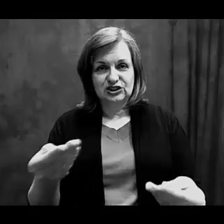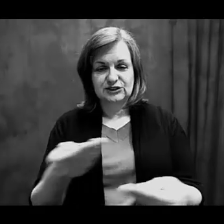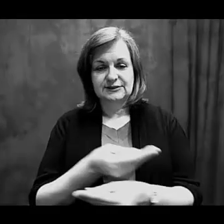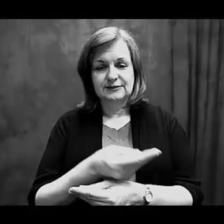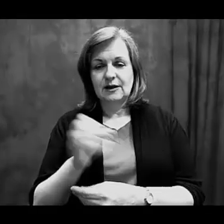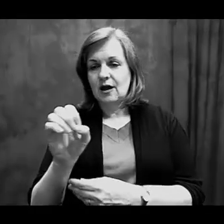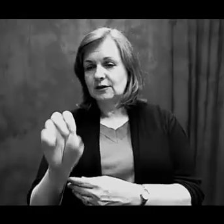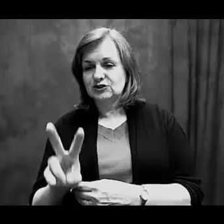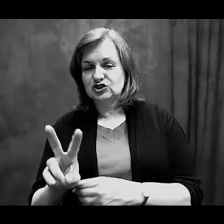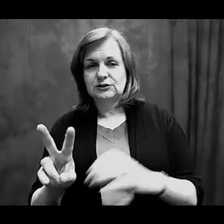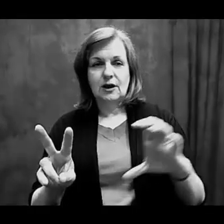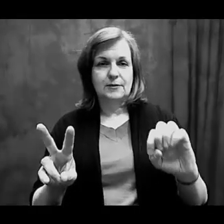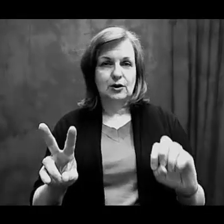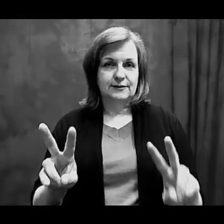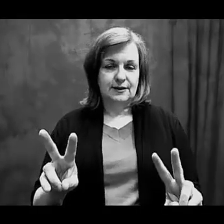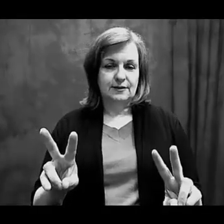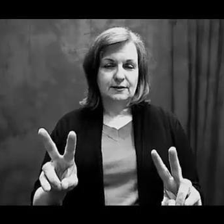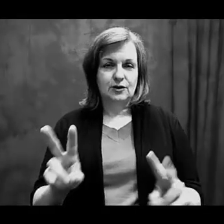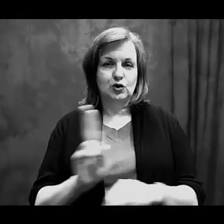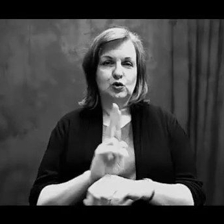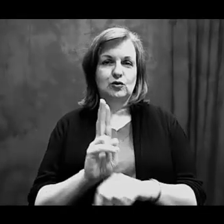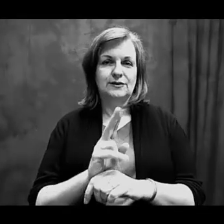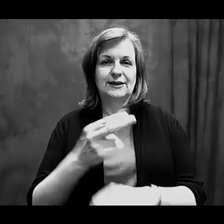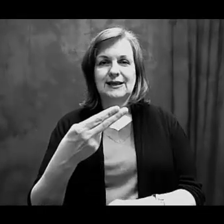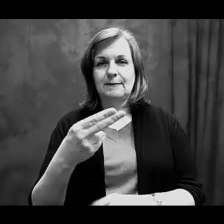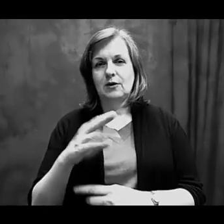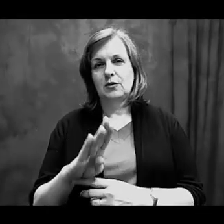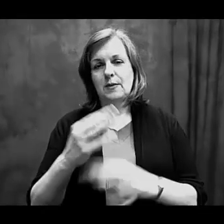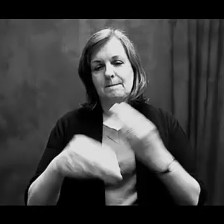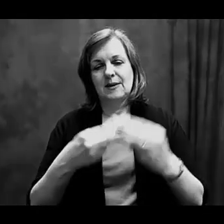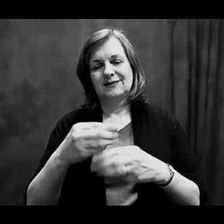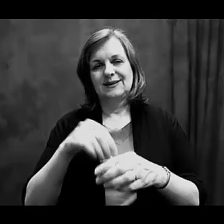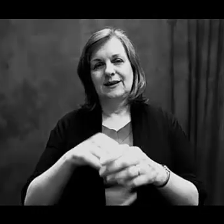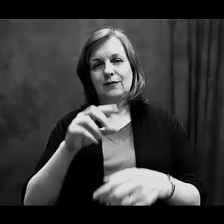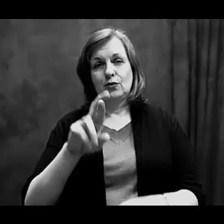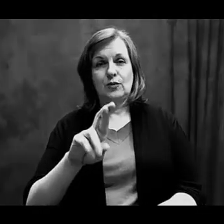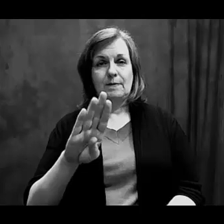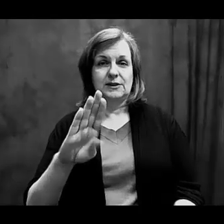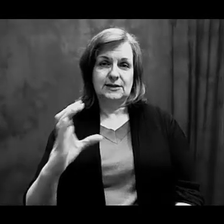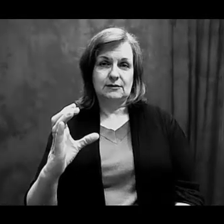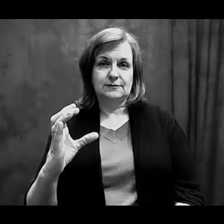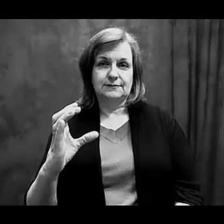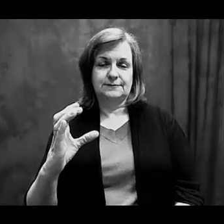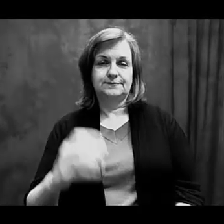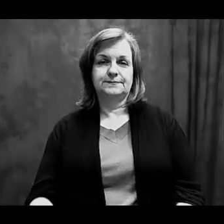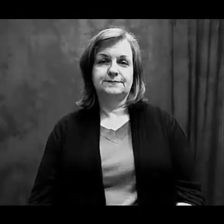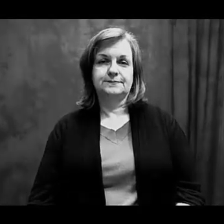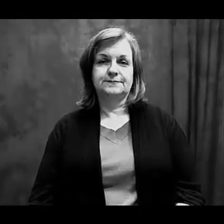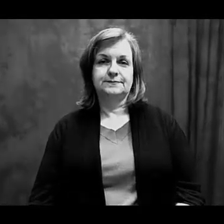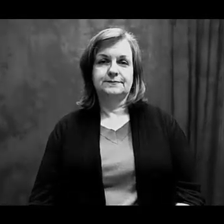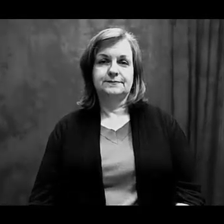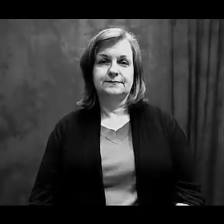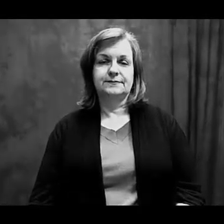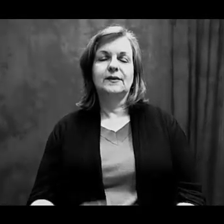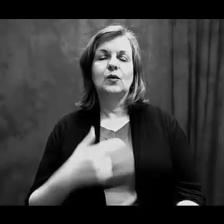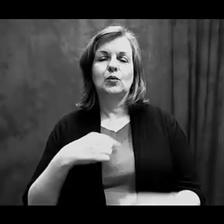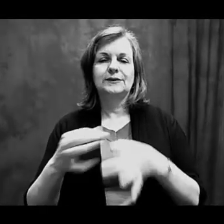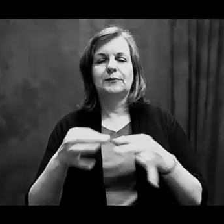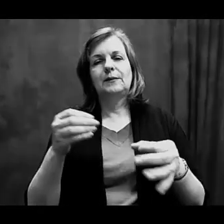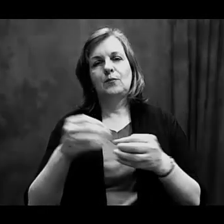so we look at this exchange of carbon dioxide and oxygen